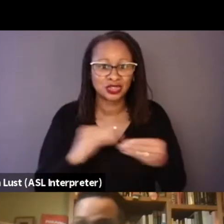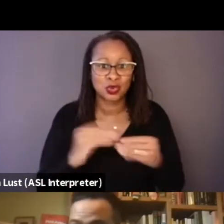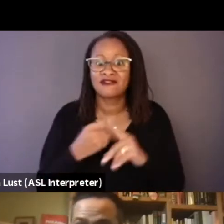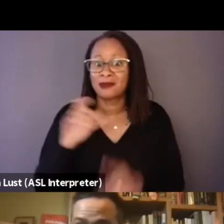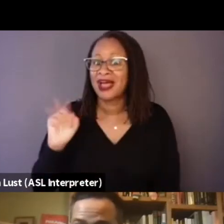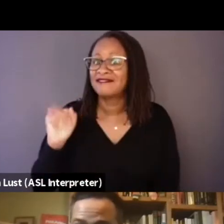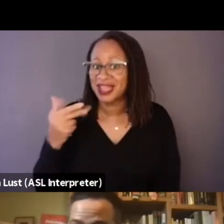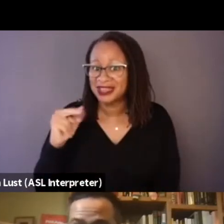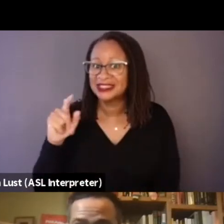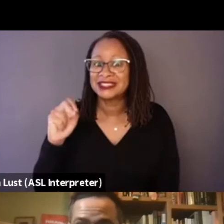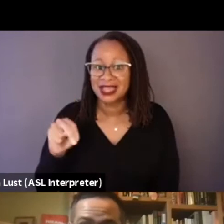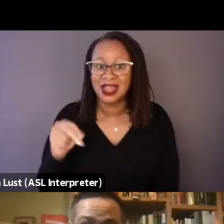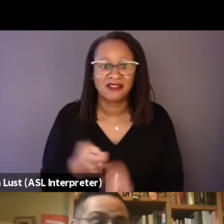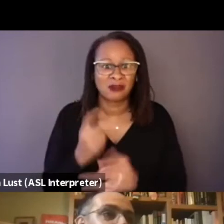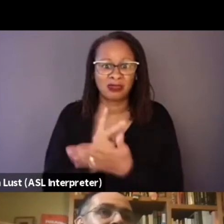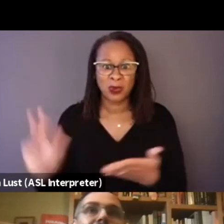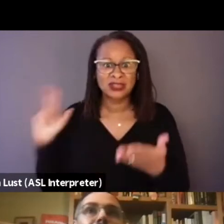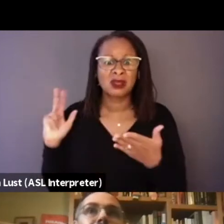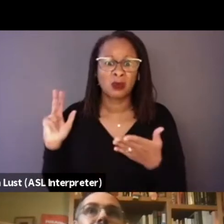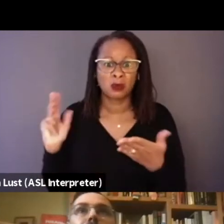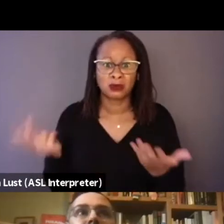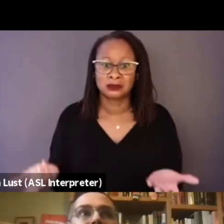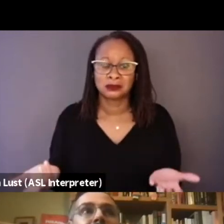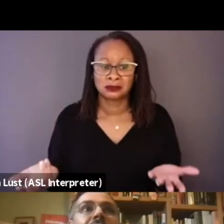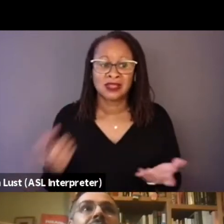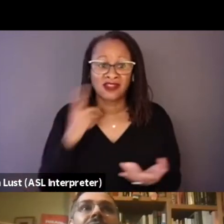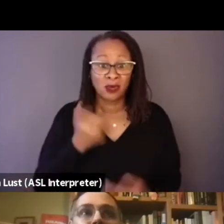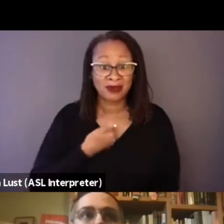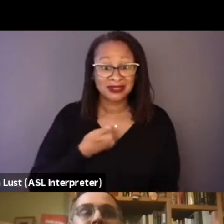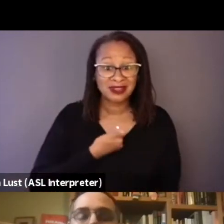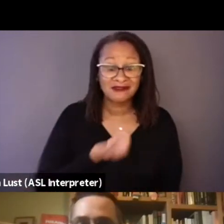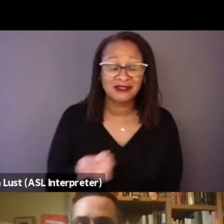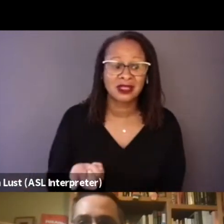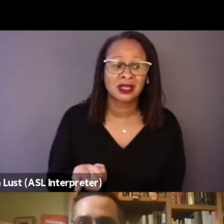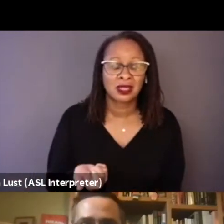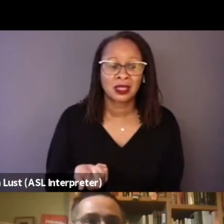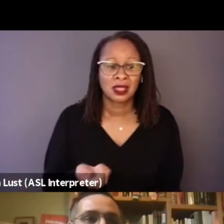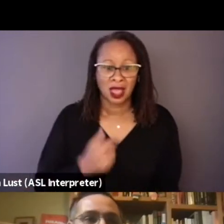since like three or four weeks ago, right? And for me, I'm really interested in trying